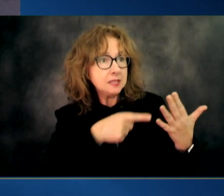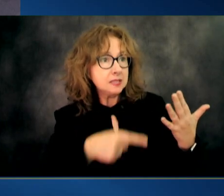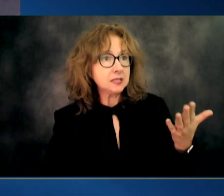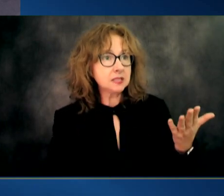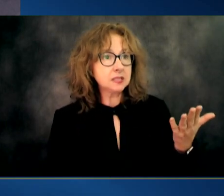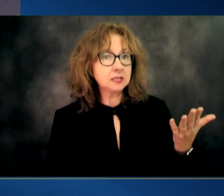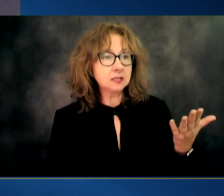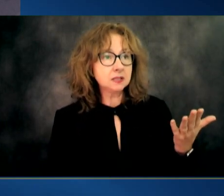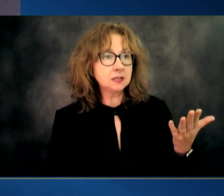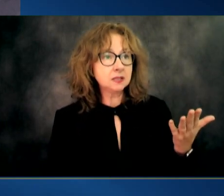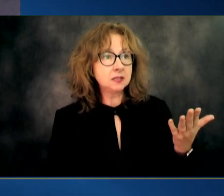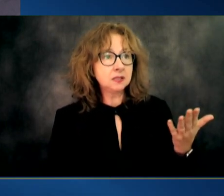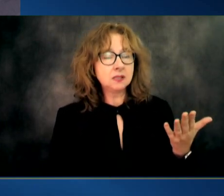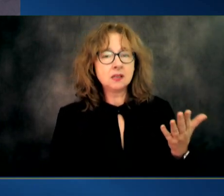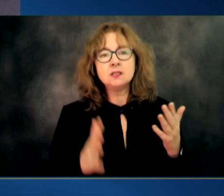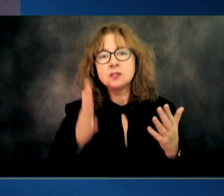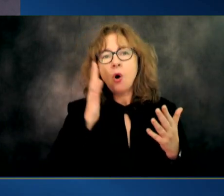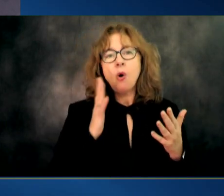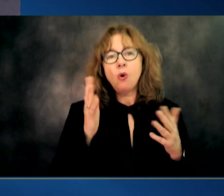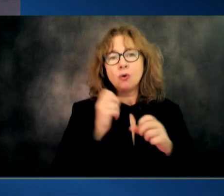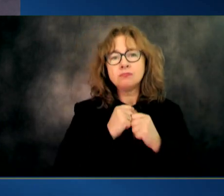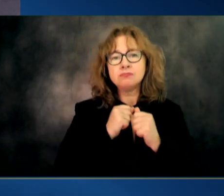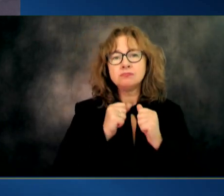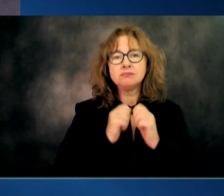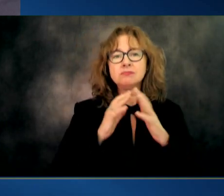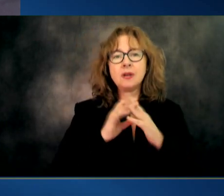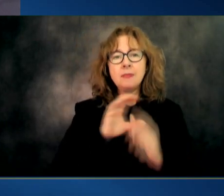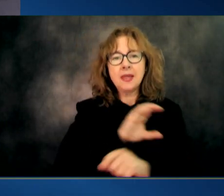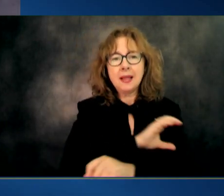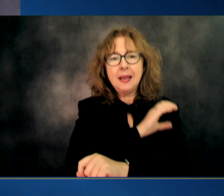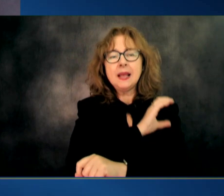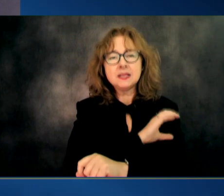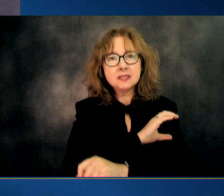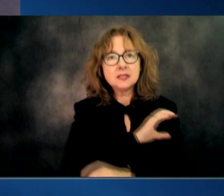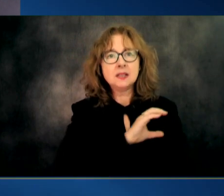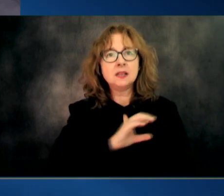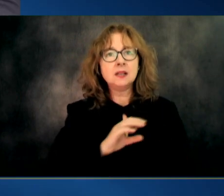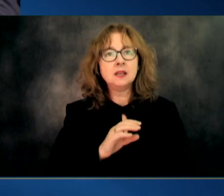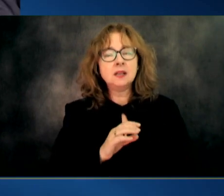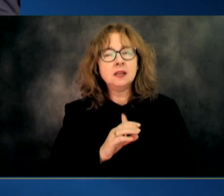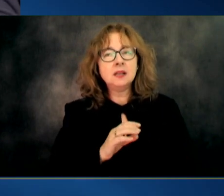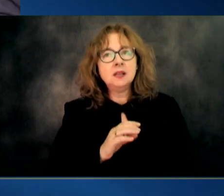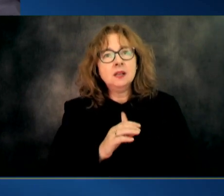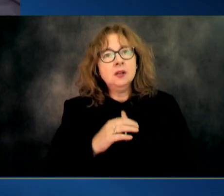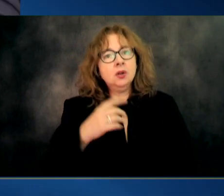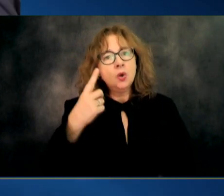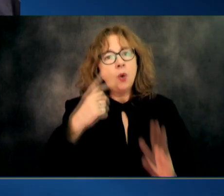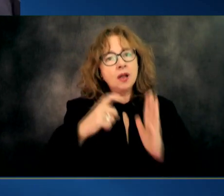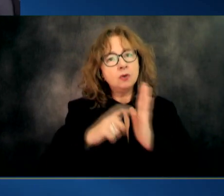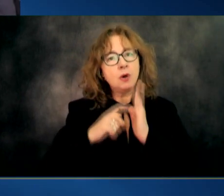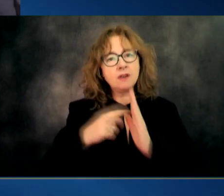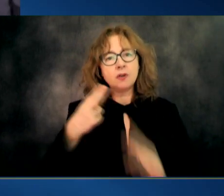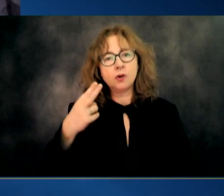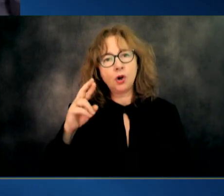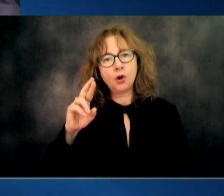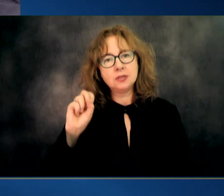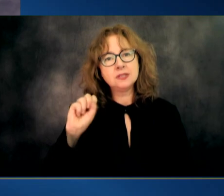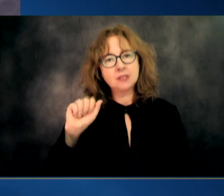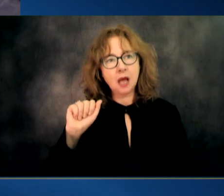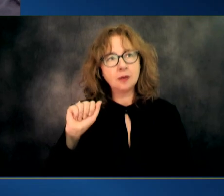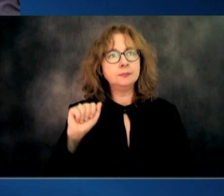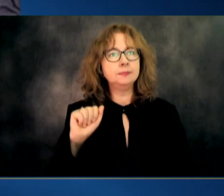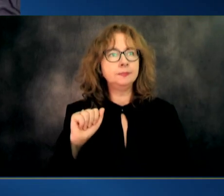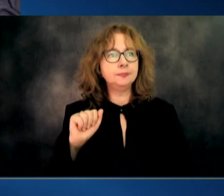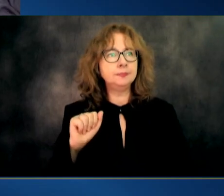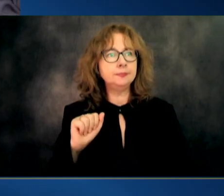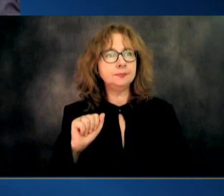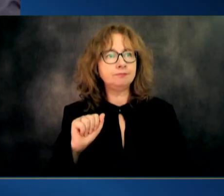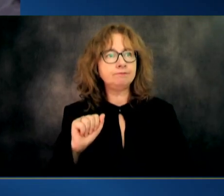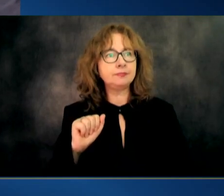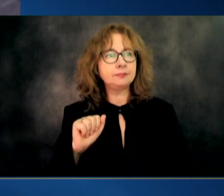when we created the clinics under a requirement of HRSA, we had to have what's called a state